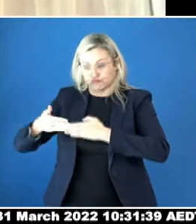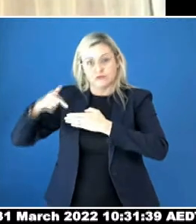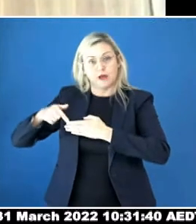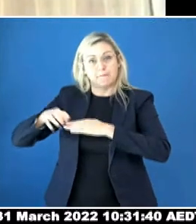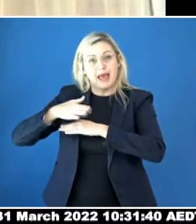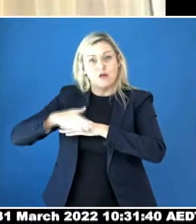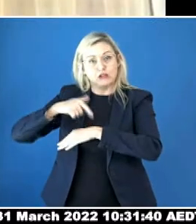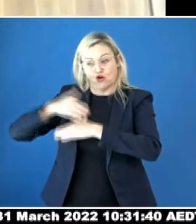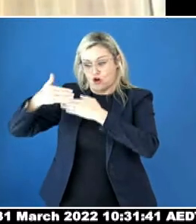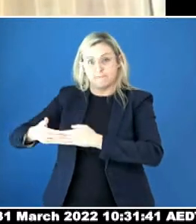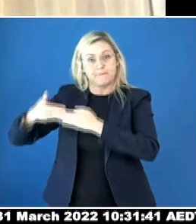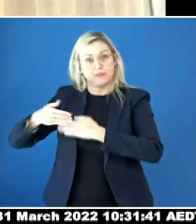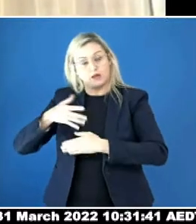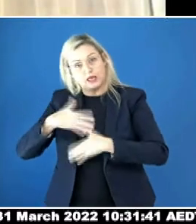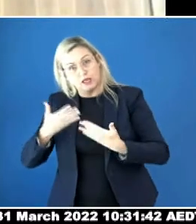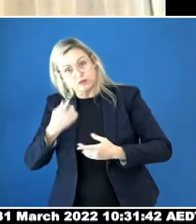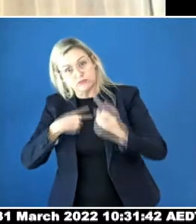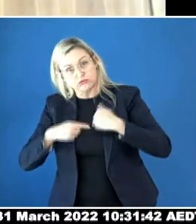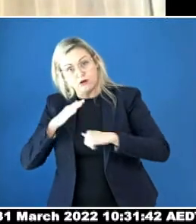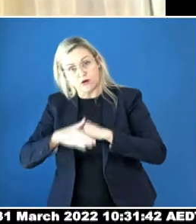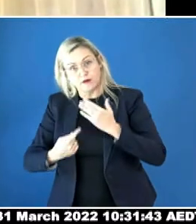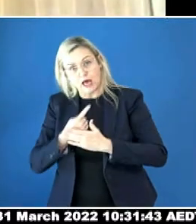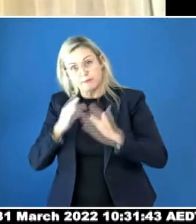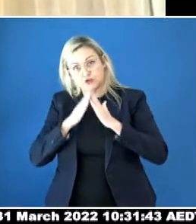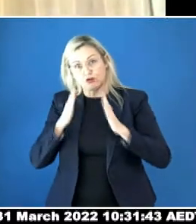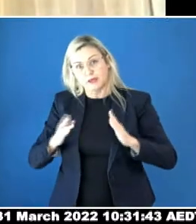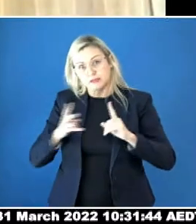life, when you were married and you had that experience of domestic violence?